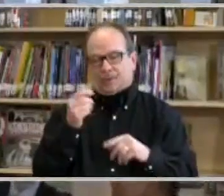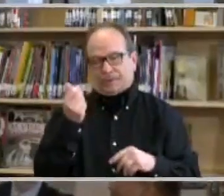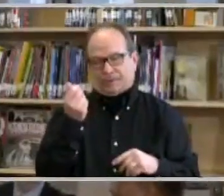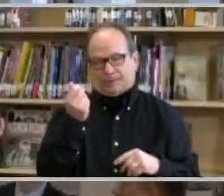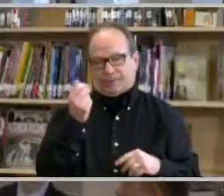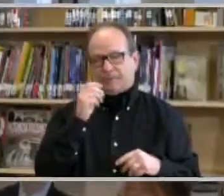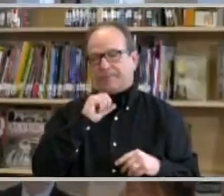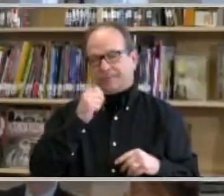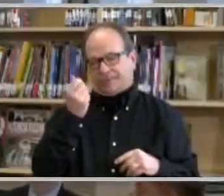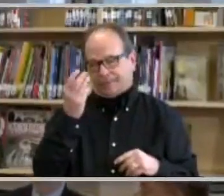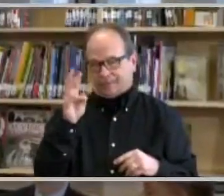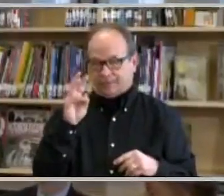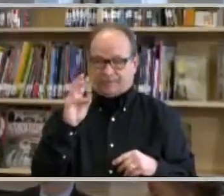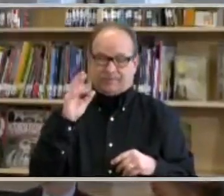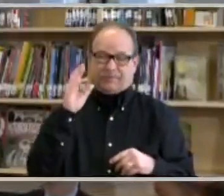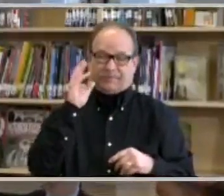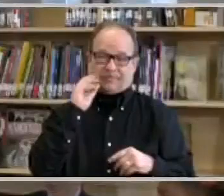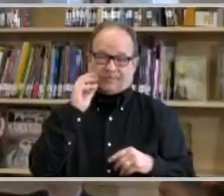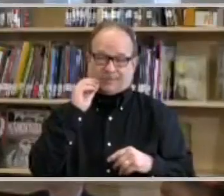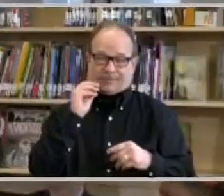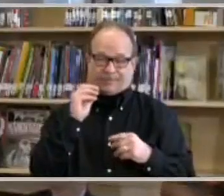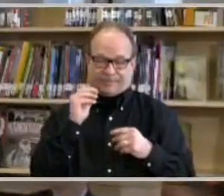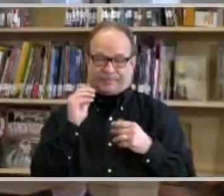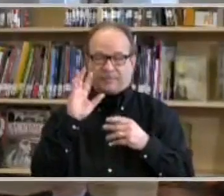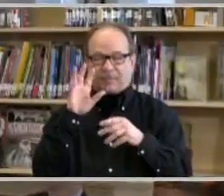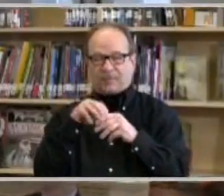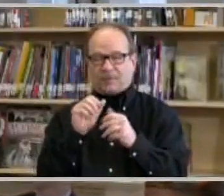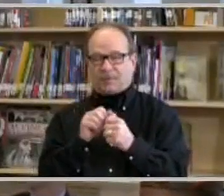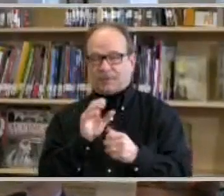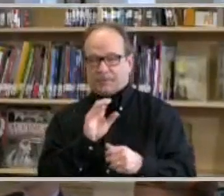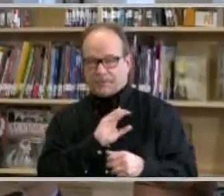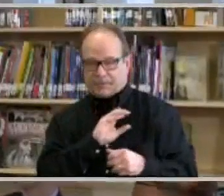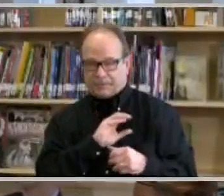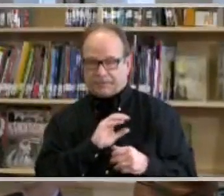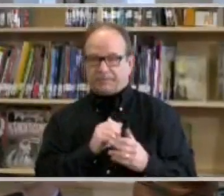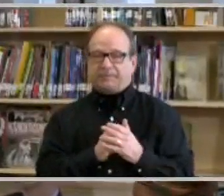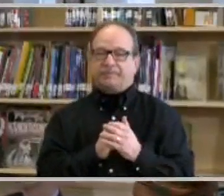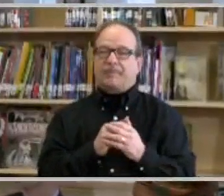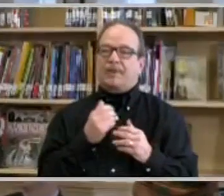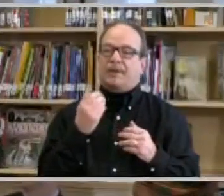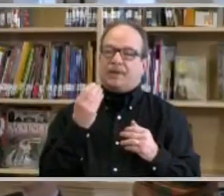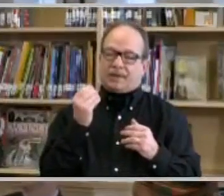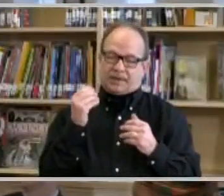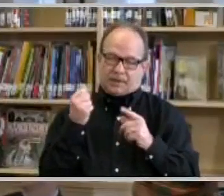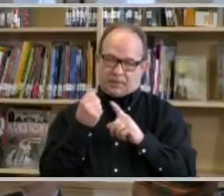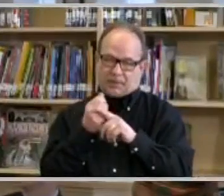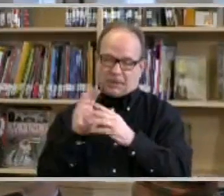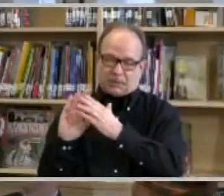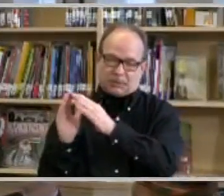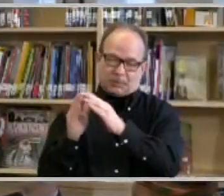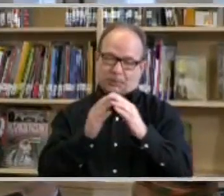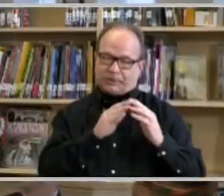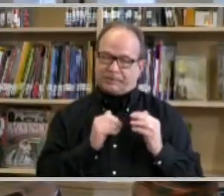I HAVE BEEN INVOLVED WITH THE LAW ON BOTH SIDES AND FIRSTHAND